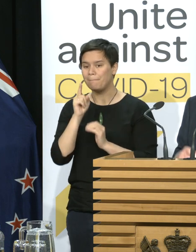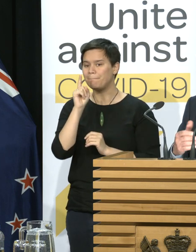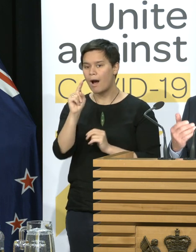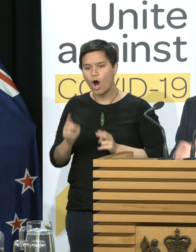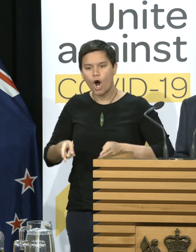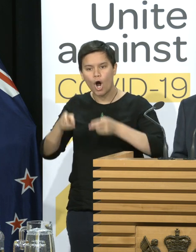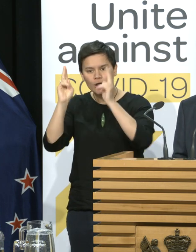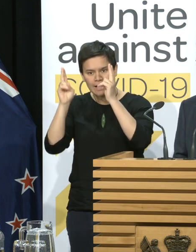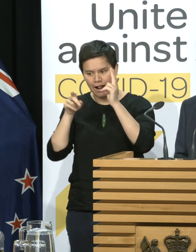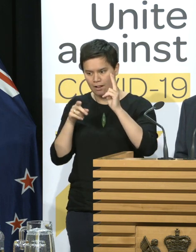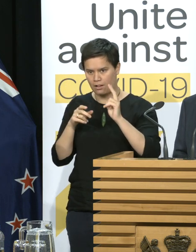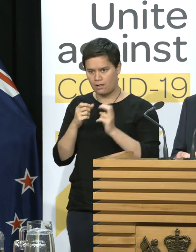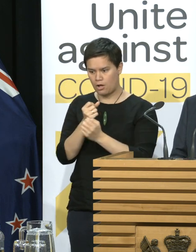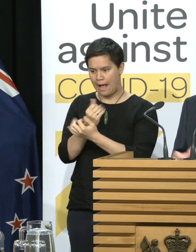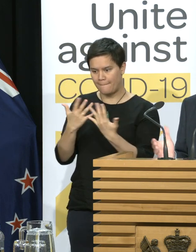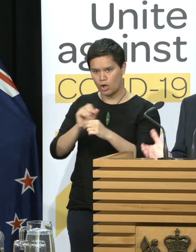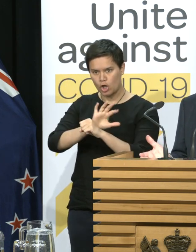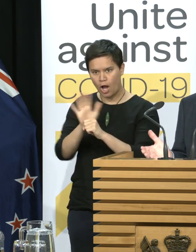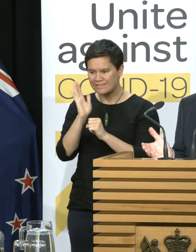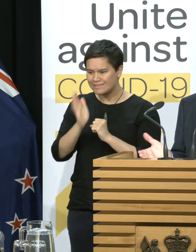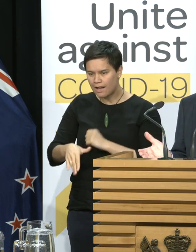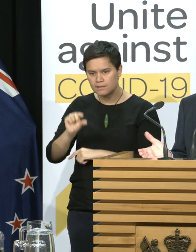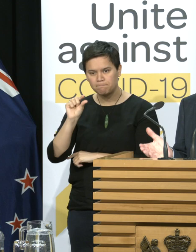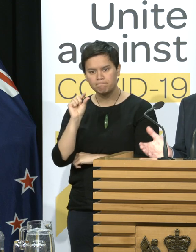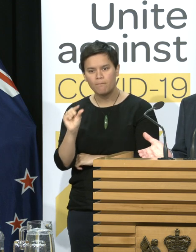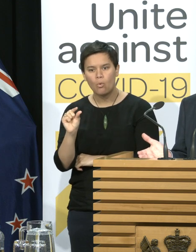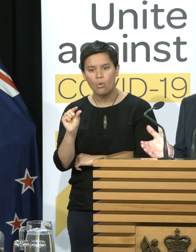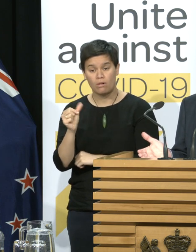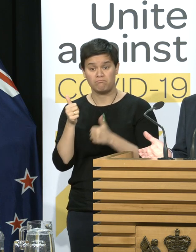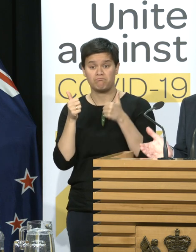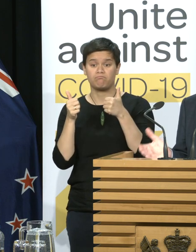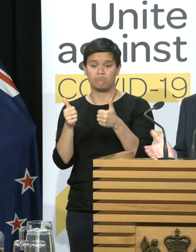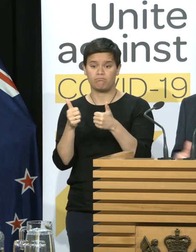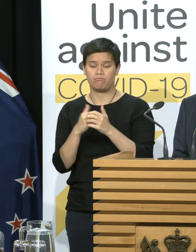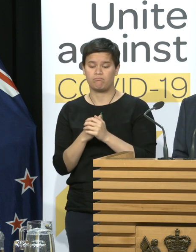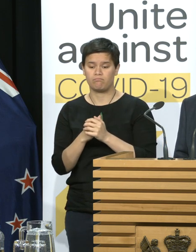That may continue to increase, but the situation in our facilities is exactly the same.